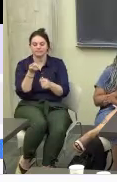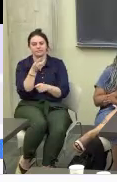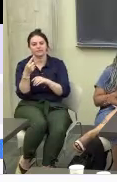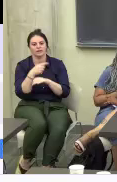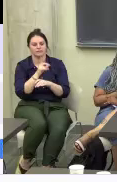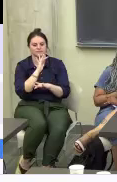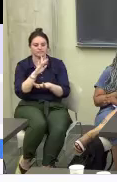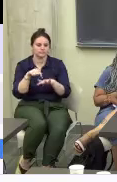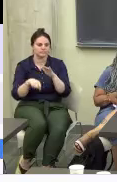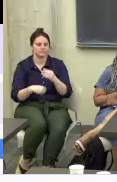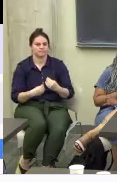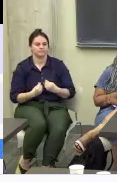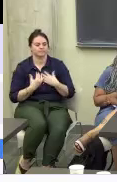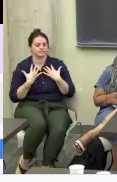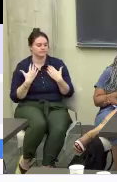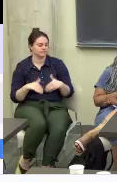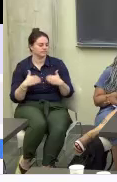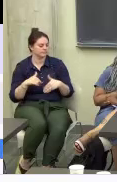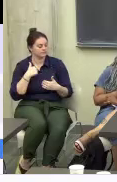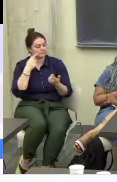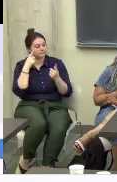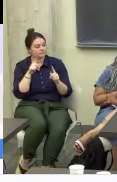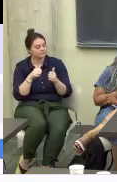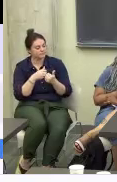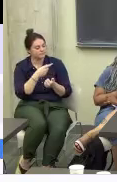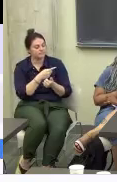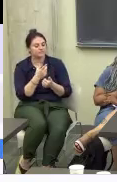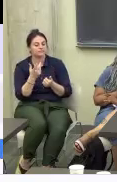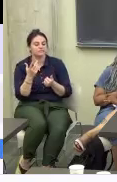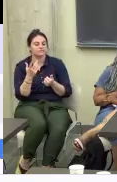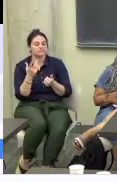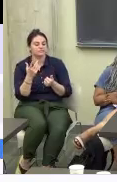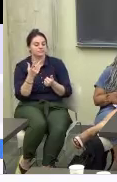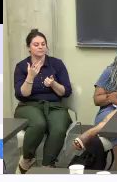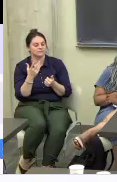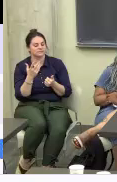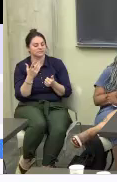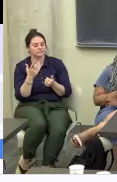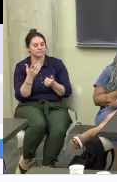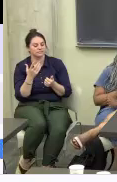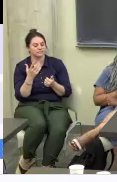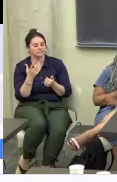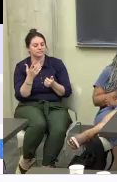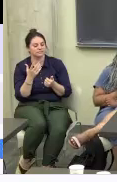deeply inspiring. And I agree with you that what's going to be what's going to come